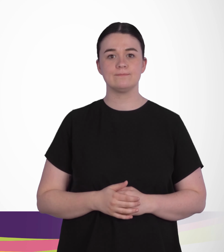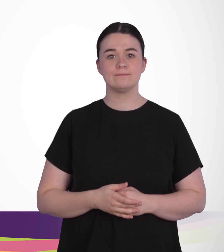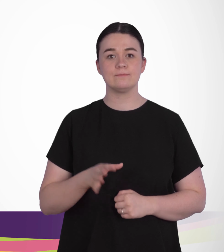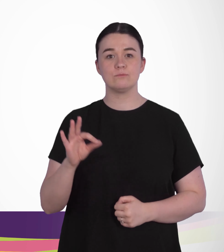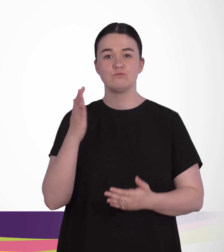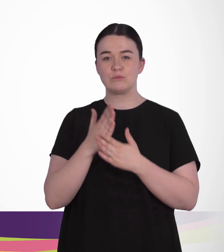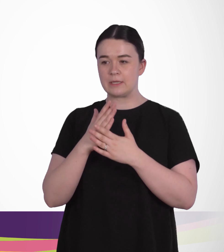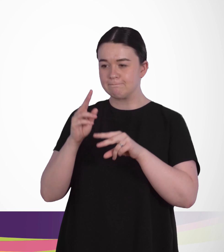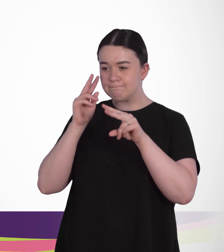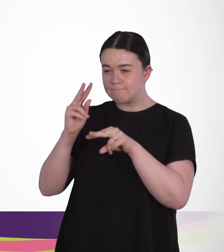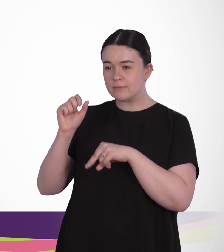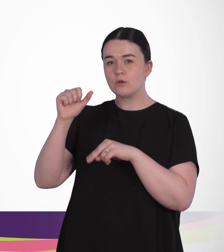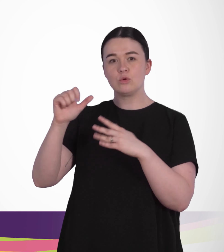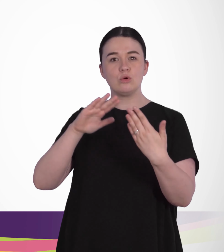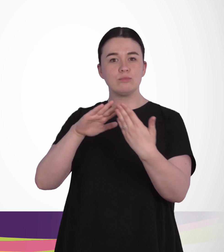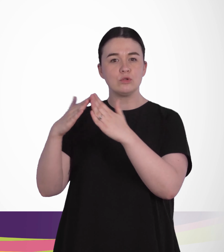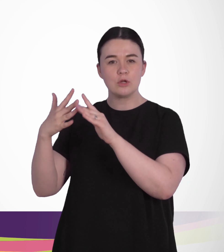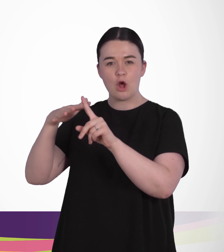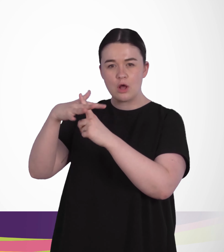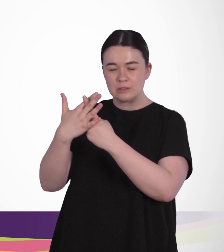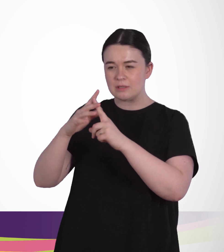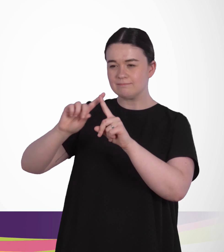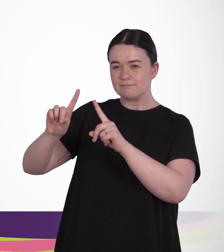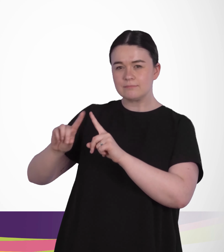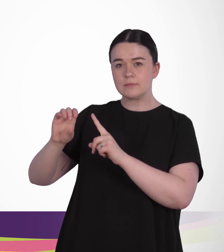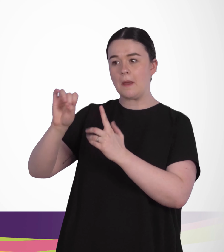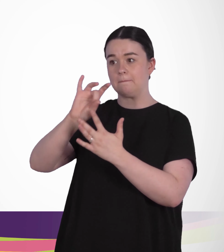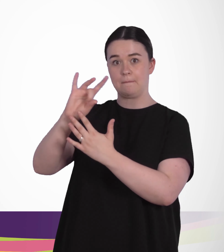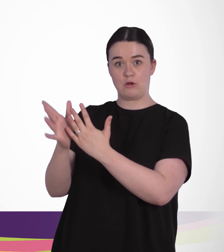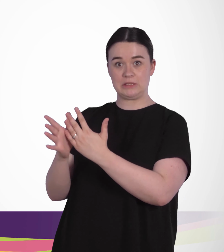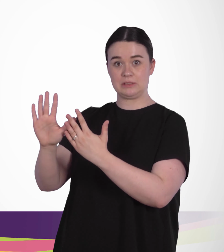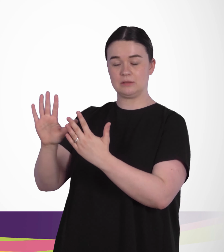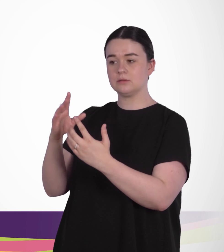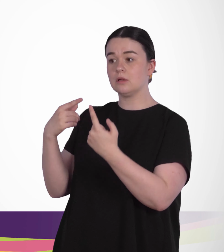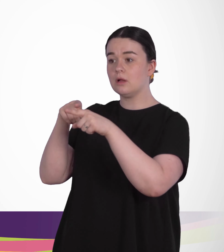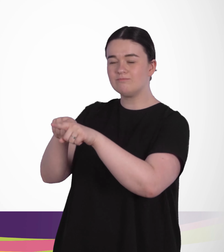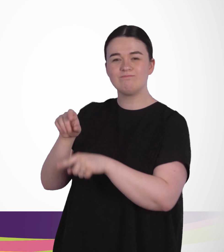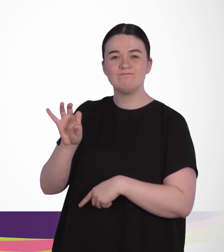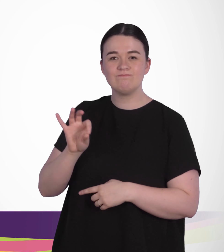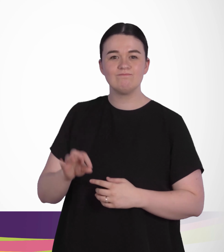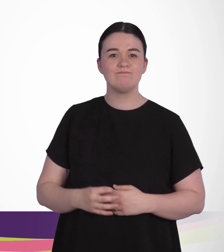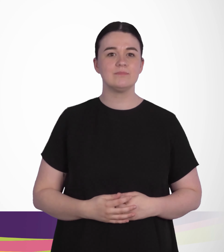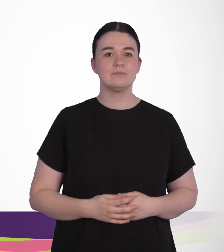do not respond to community context and priorities, and that are not well-integrated